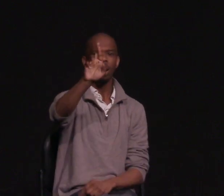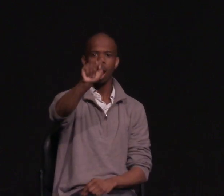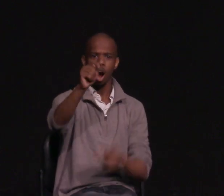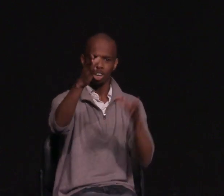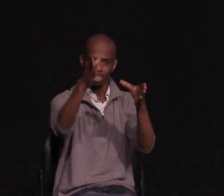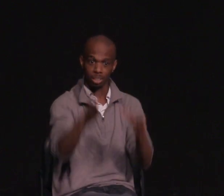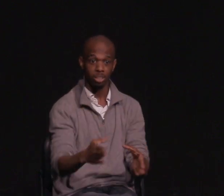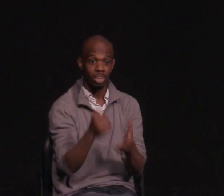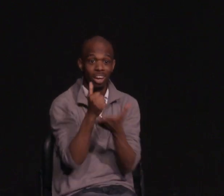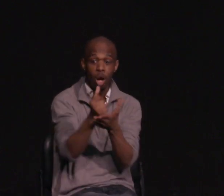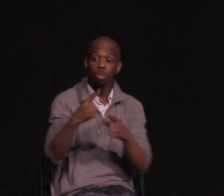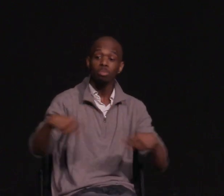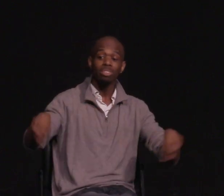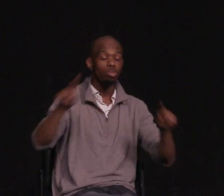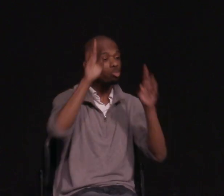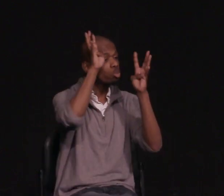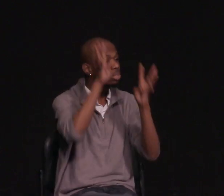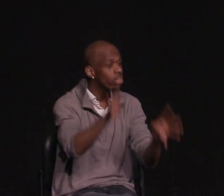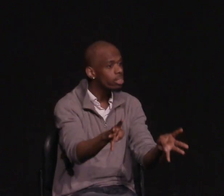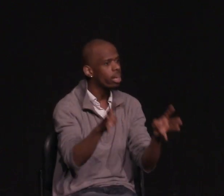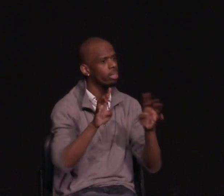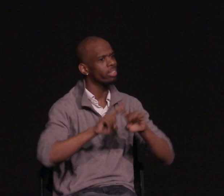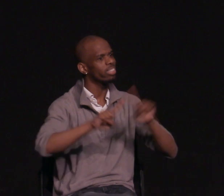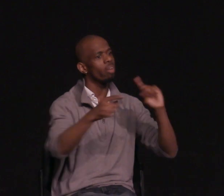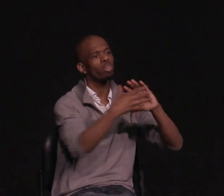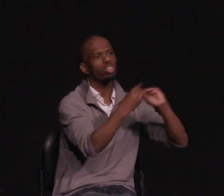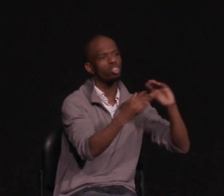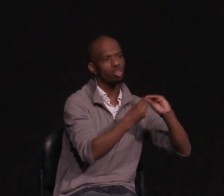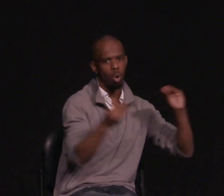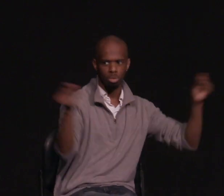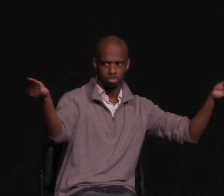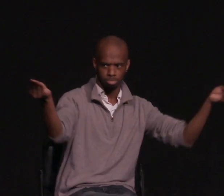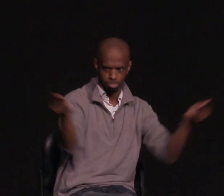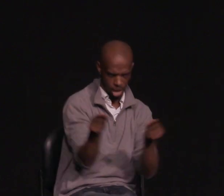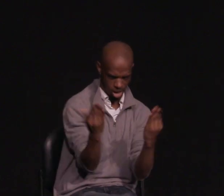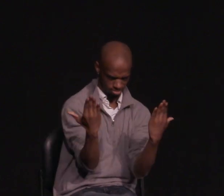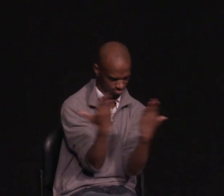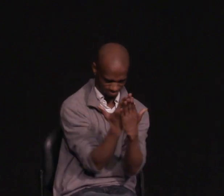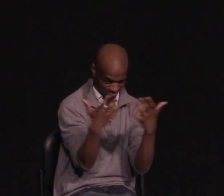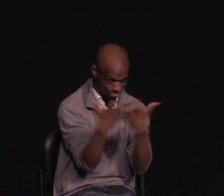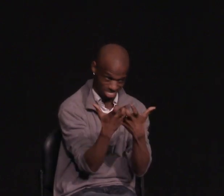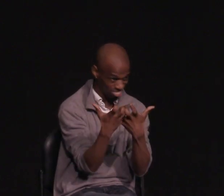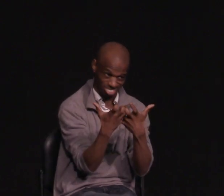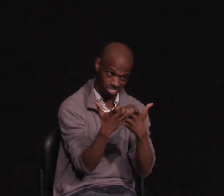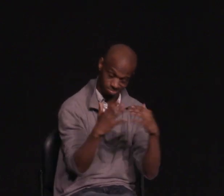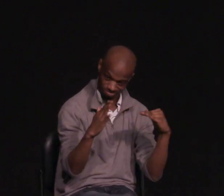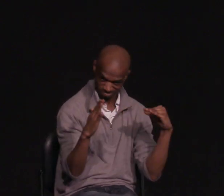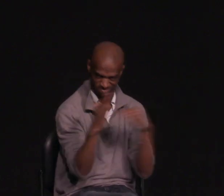visual counter-narratives to push back against the billions of dollars that were spent by multinational food corporations